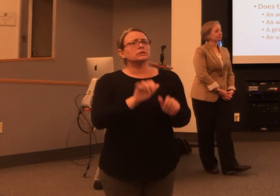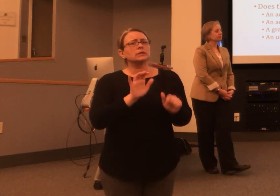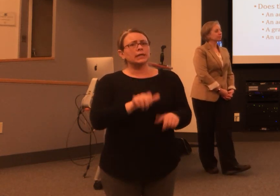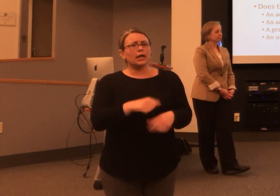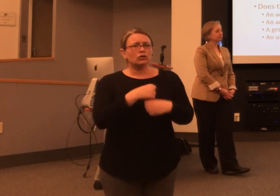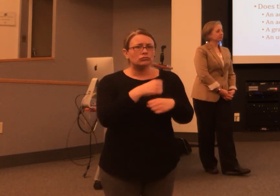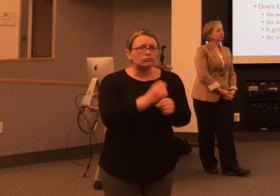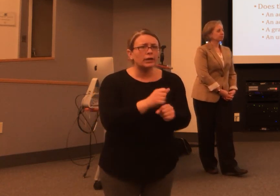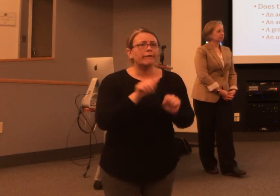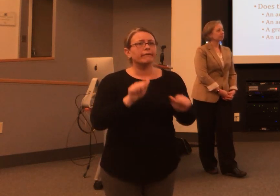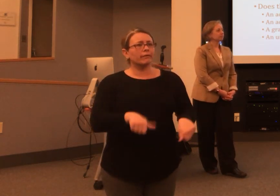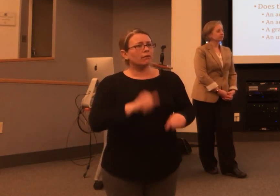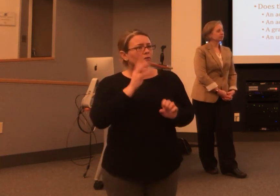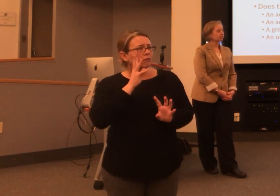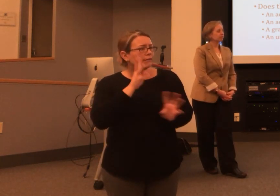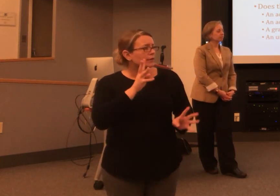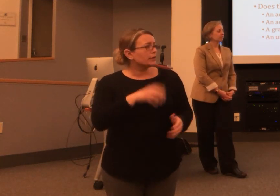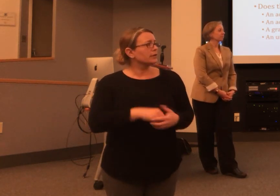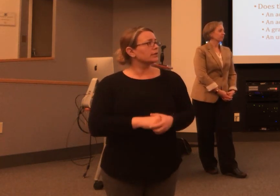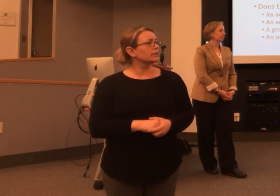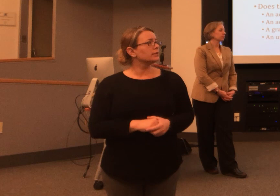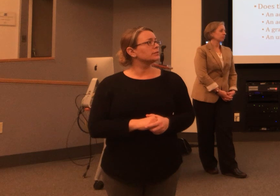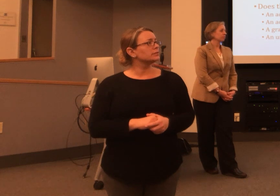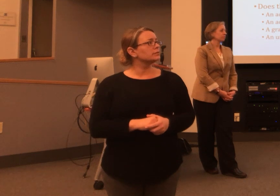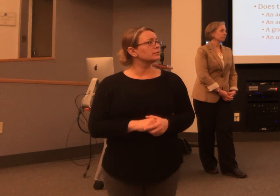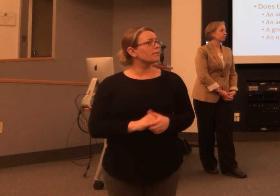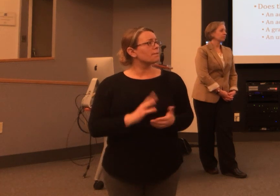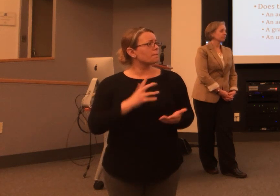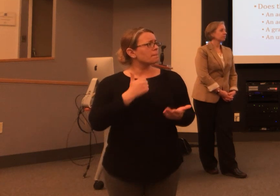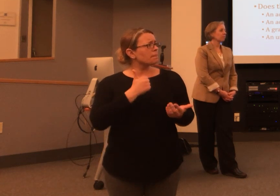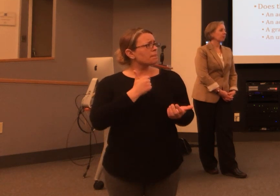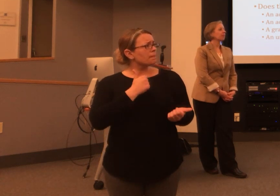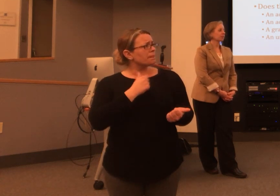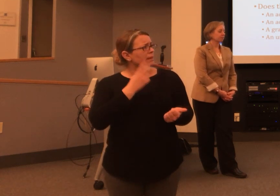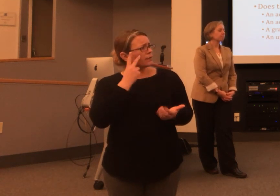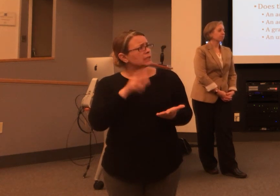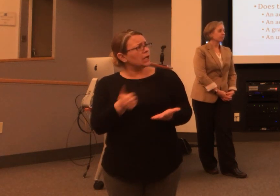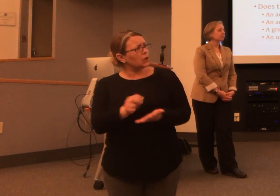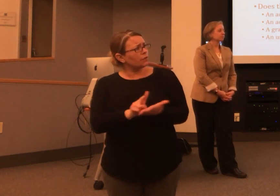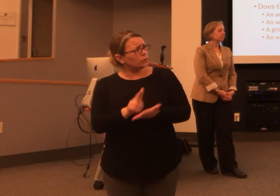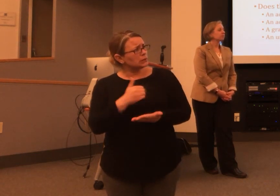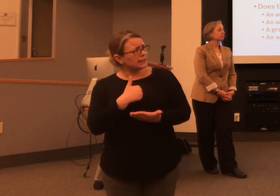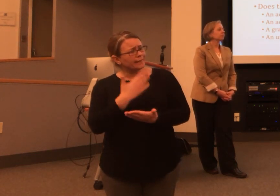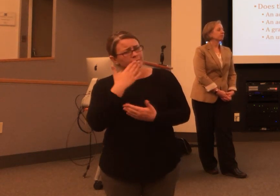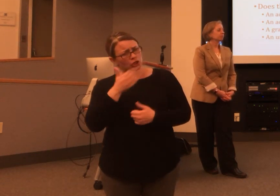if universities have good practices, like that we should find those